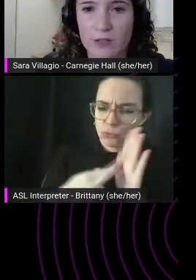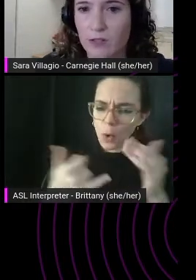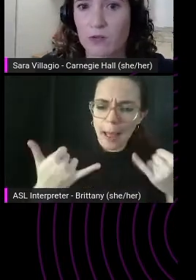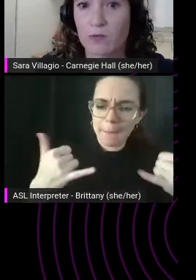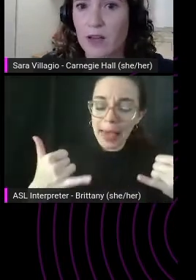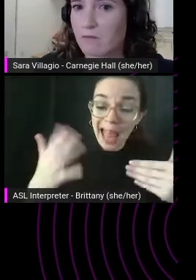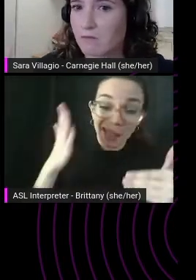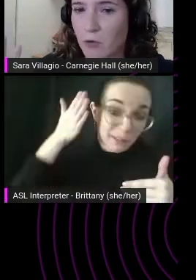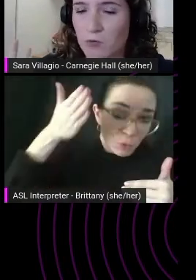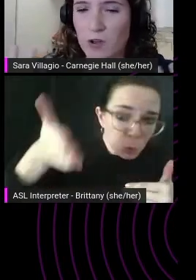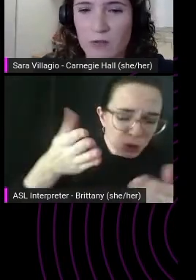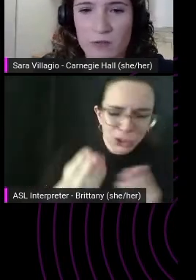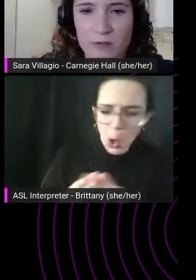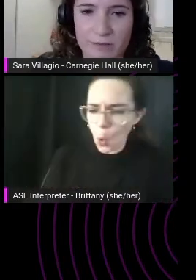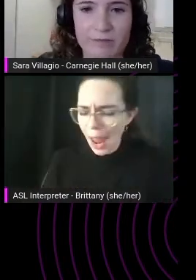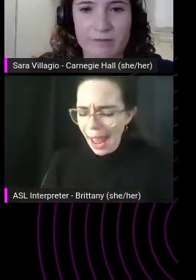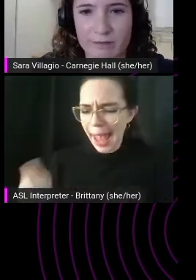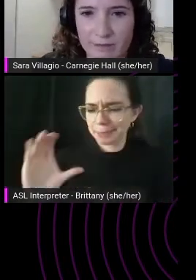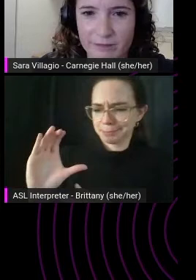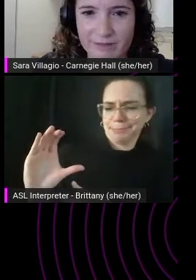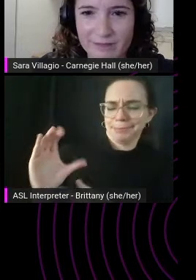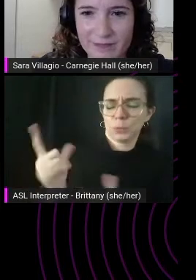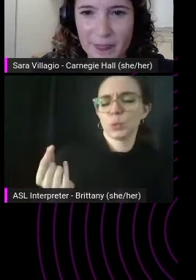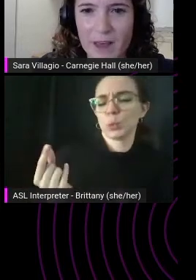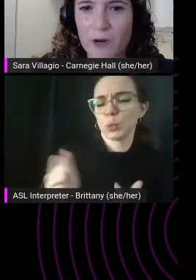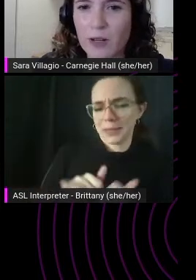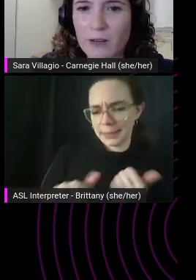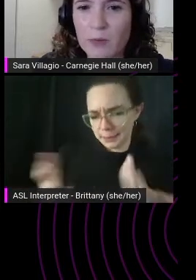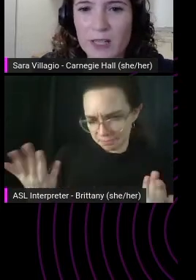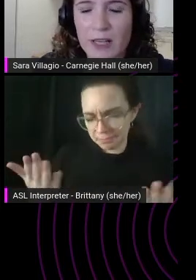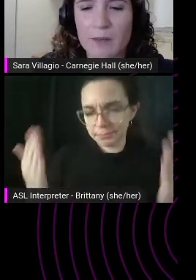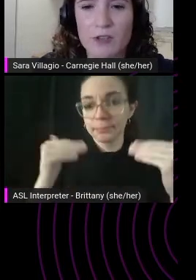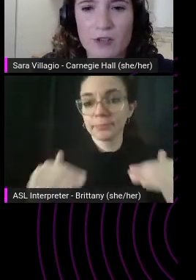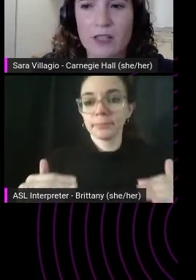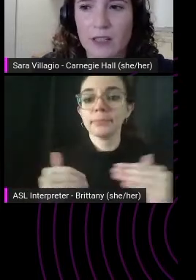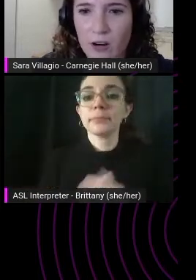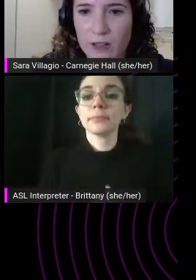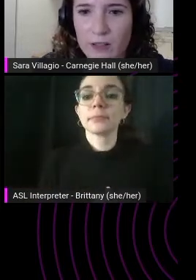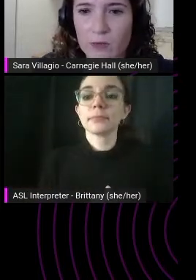Or does it go away? Who knows? What can we claim as uniquely ours?